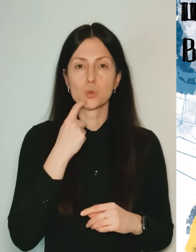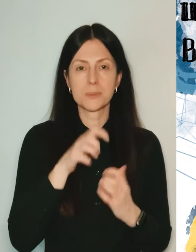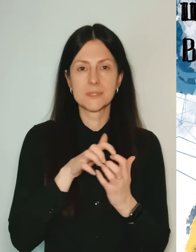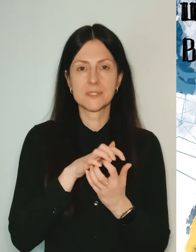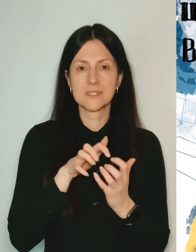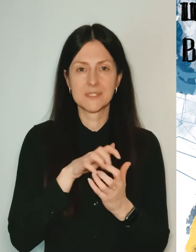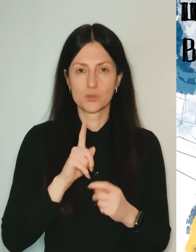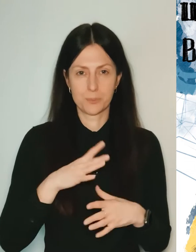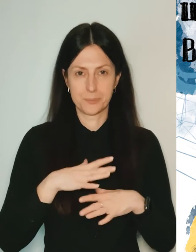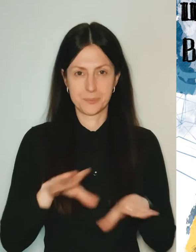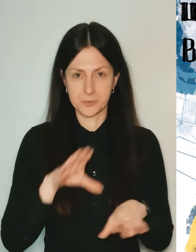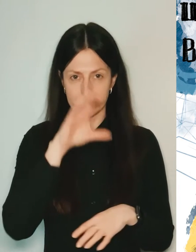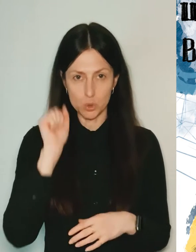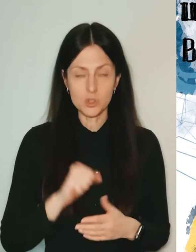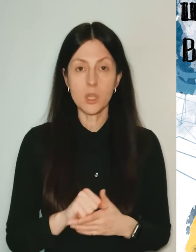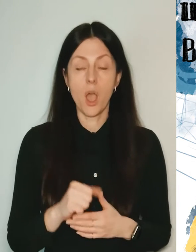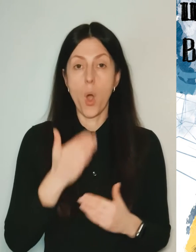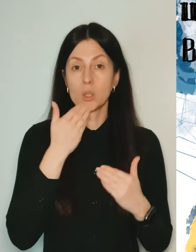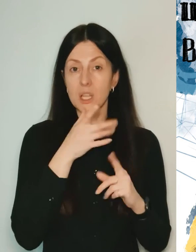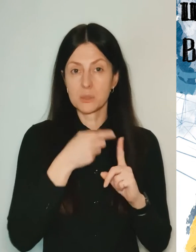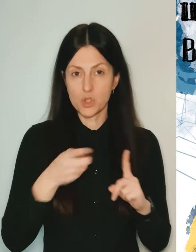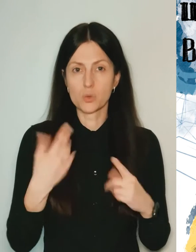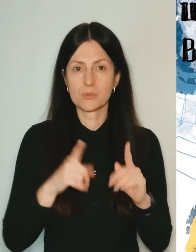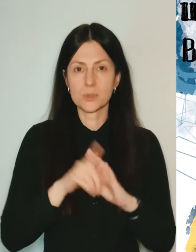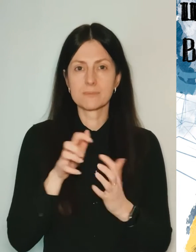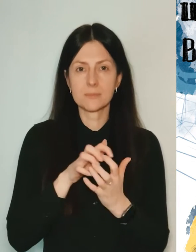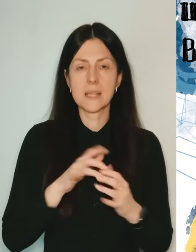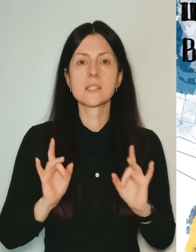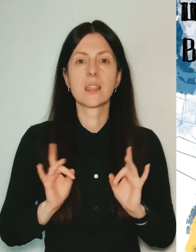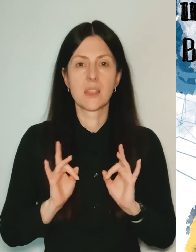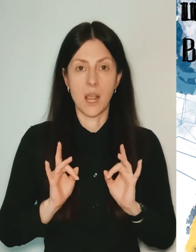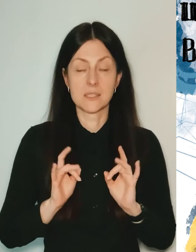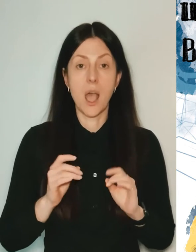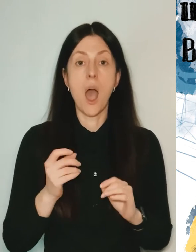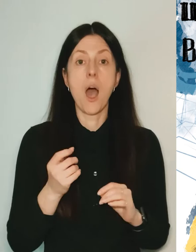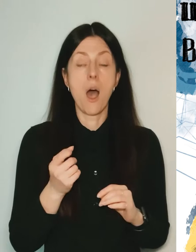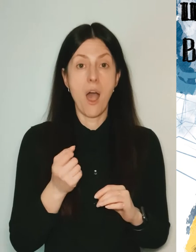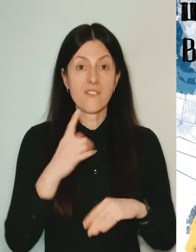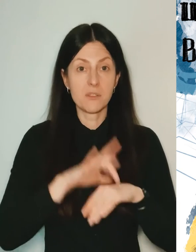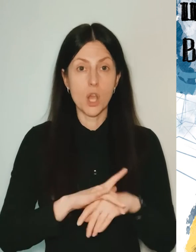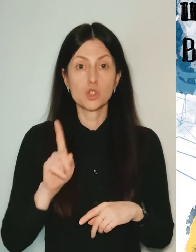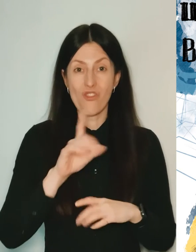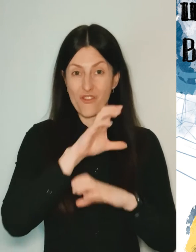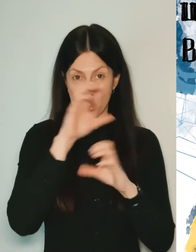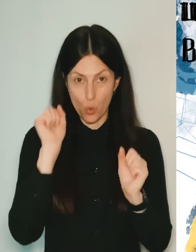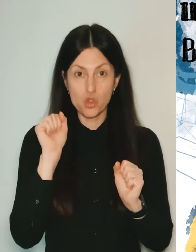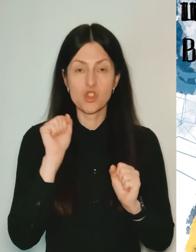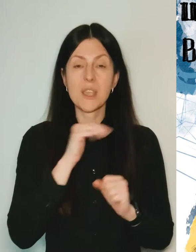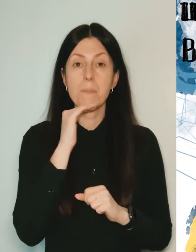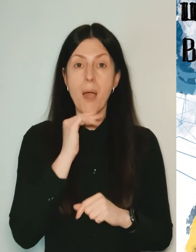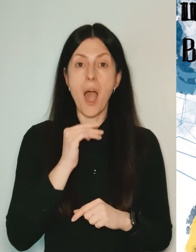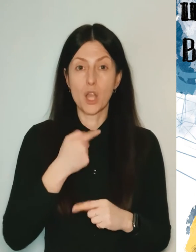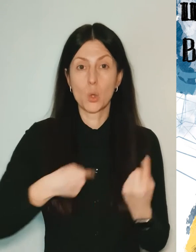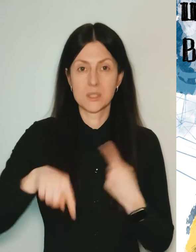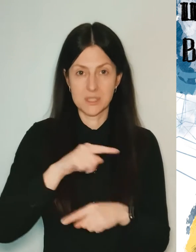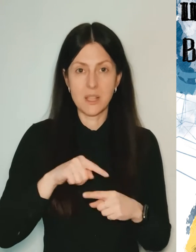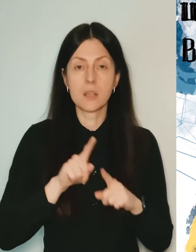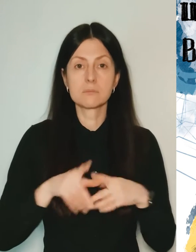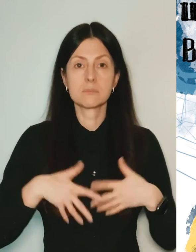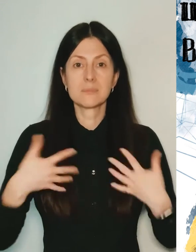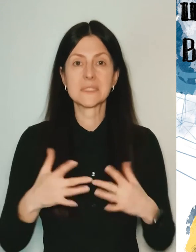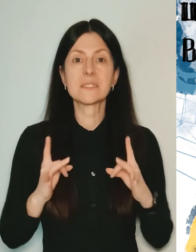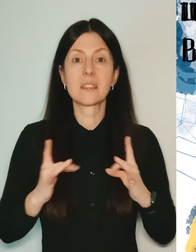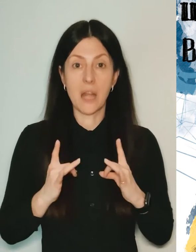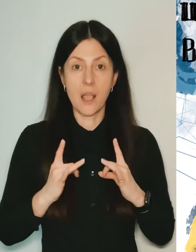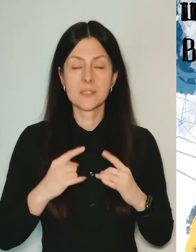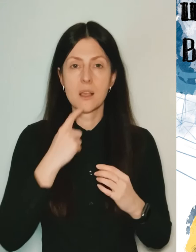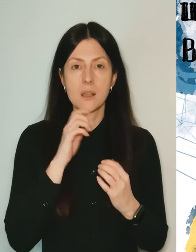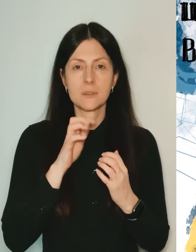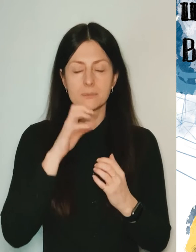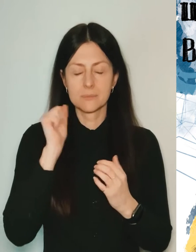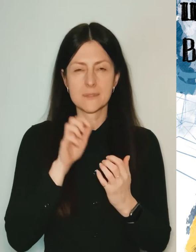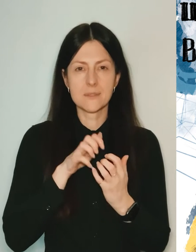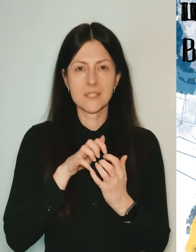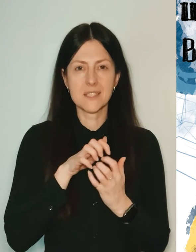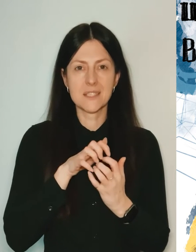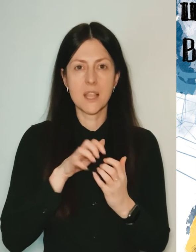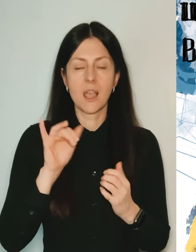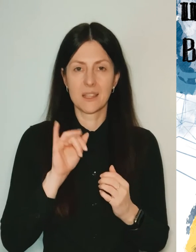Recently, they have begun to wear out due to stress, and it turns out that at night many of us show this stress, and squeezing the jaw, "eat" their own teeth.